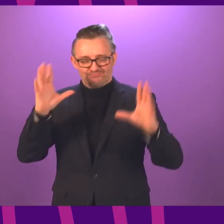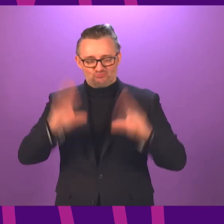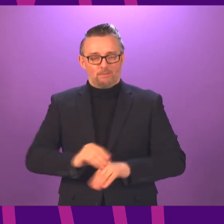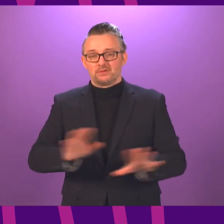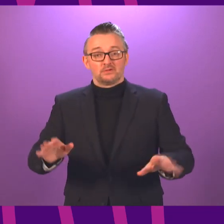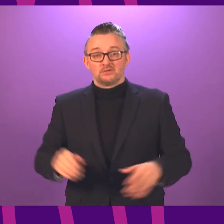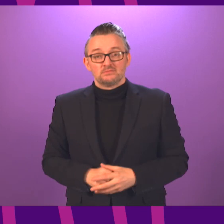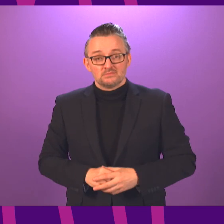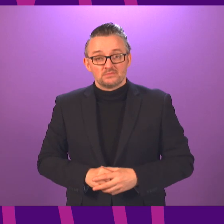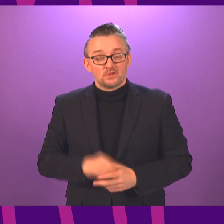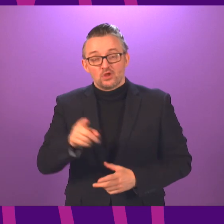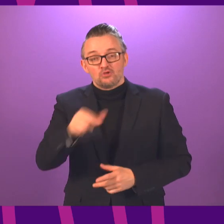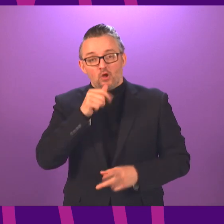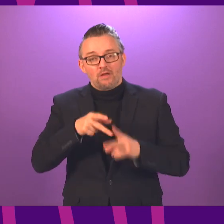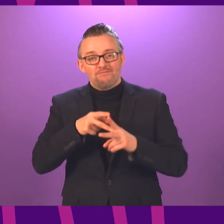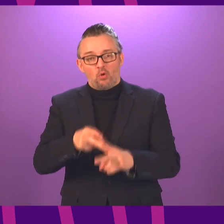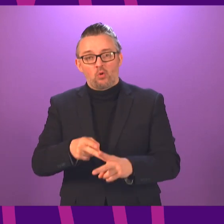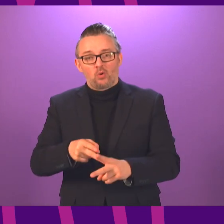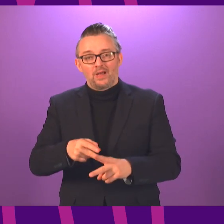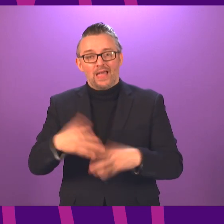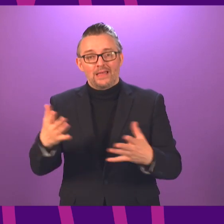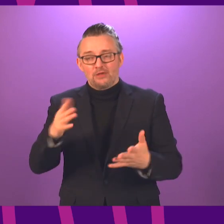three, four, or five months from now is not doing that on the basis of any objective evidence.